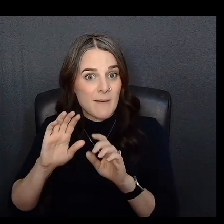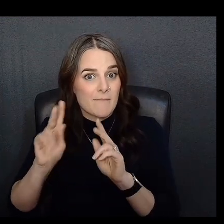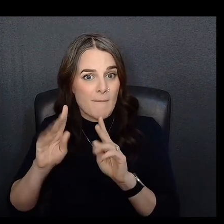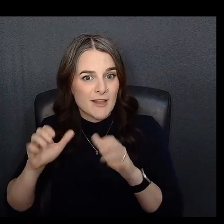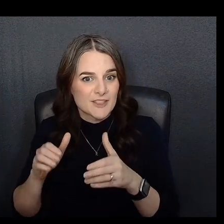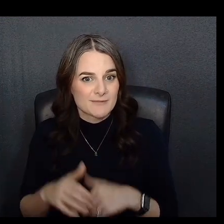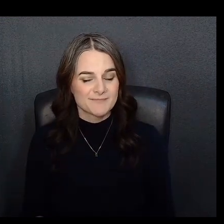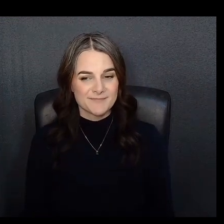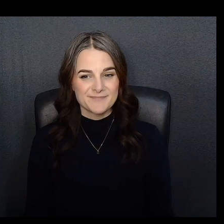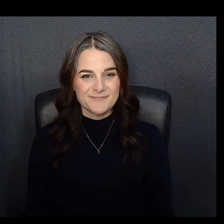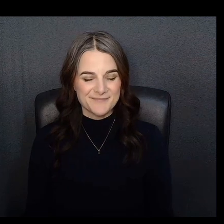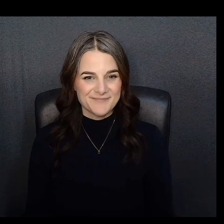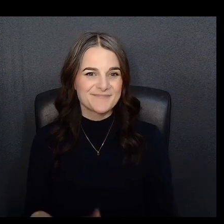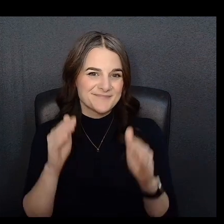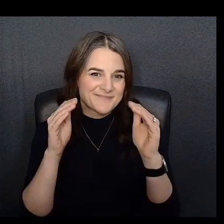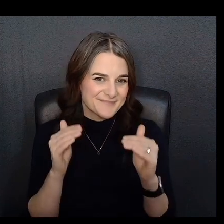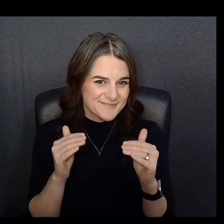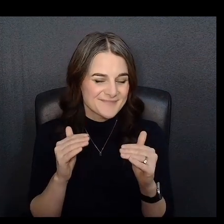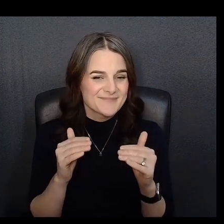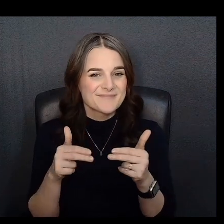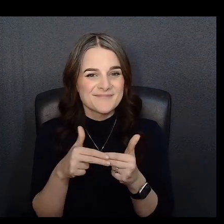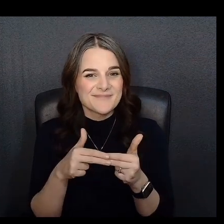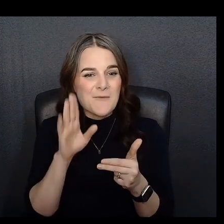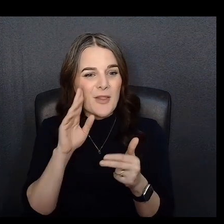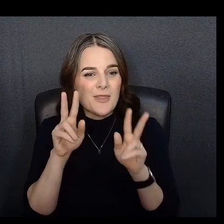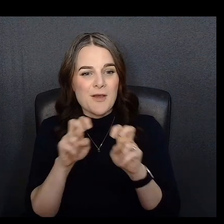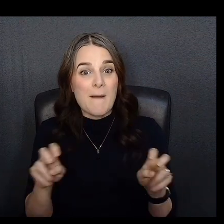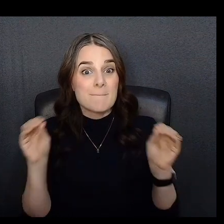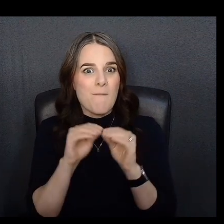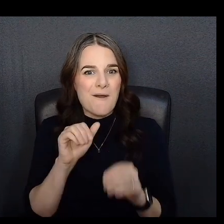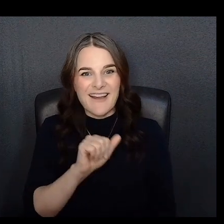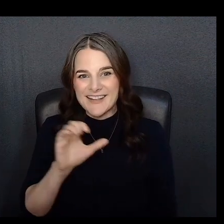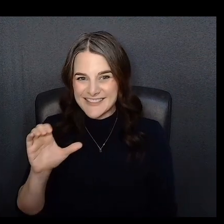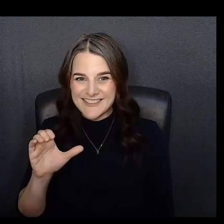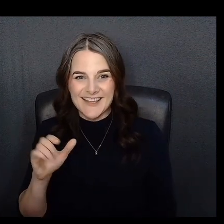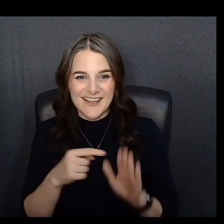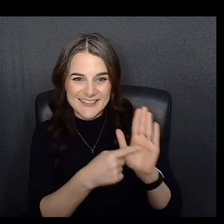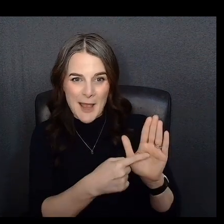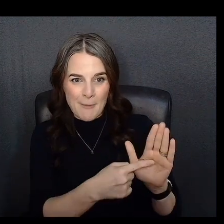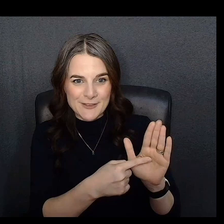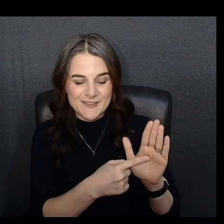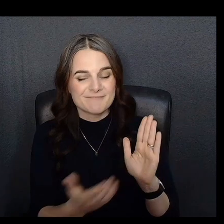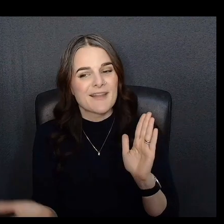going to be looking at some more AAC examples. So again, another warning--